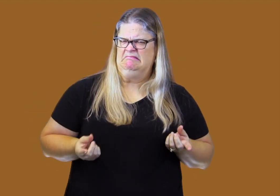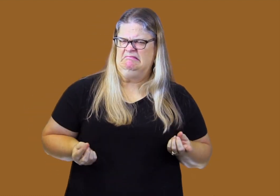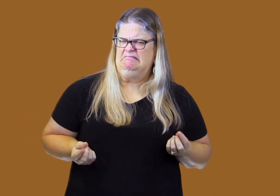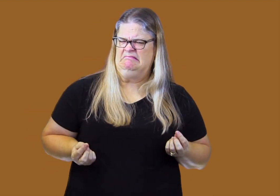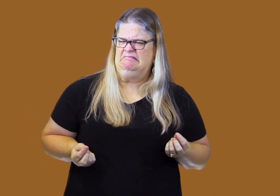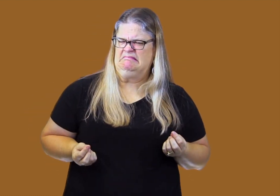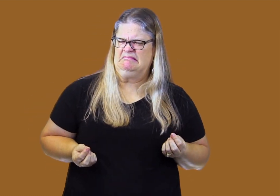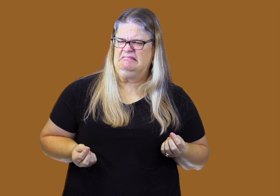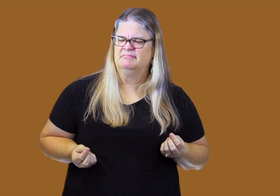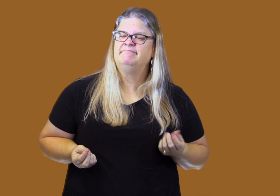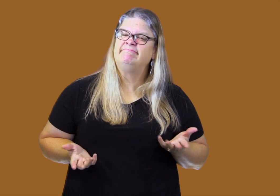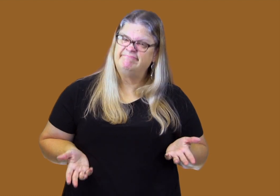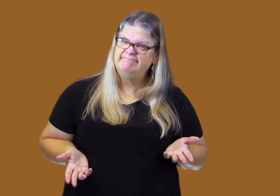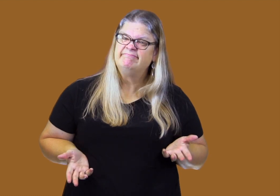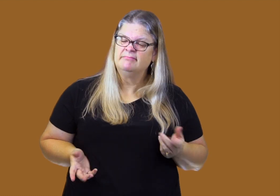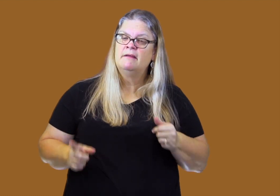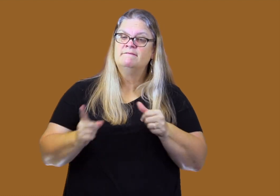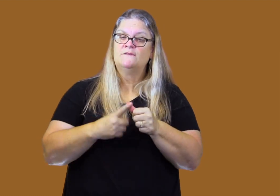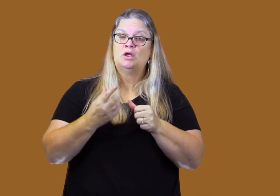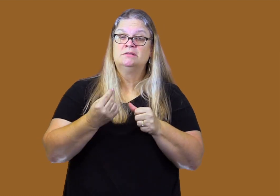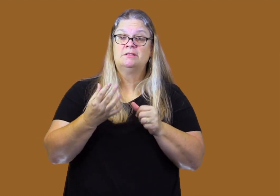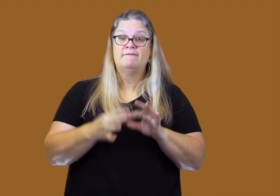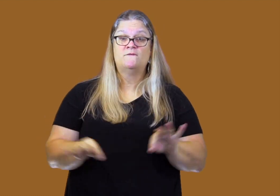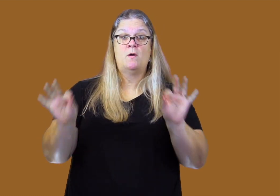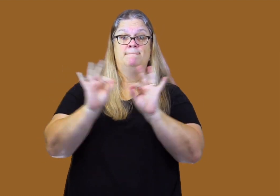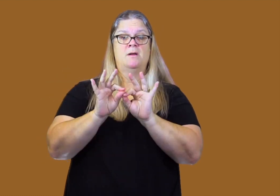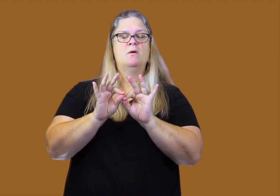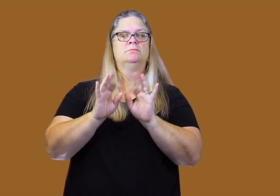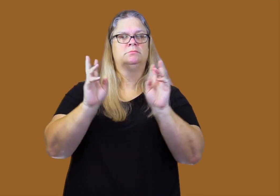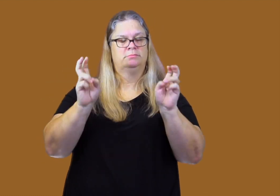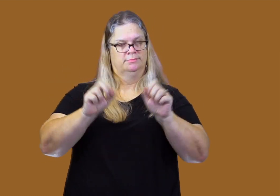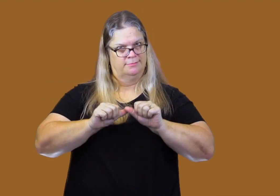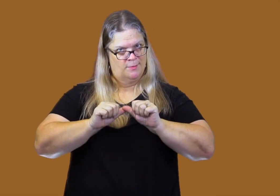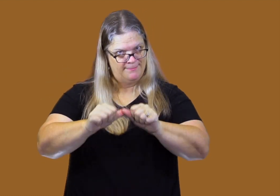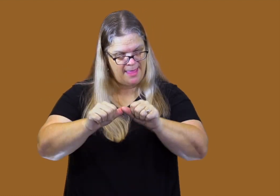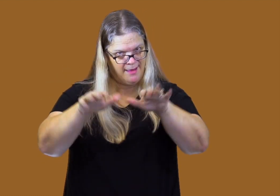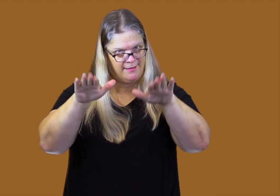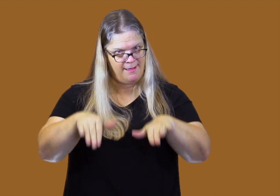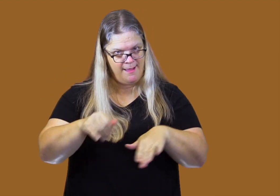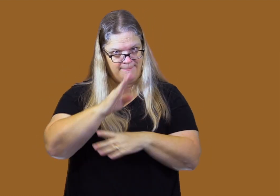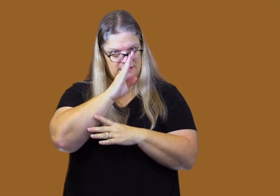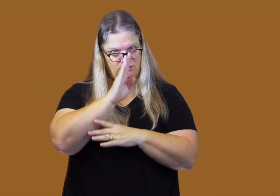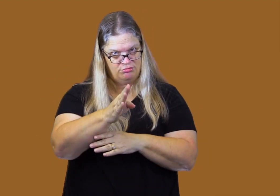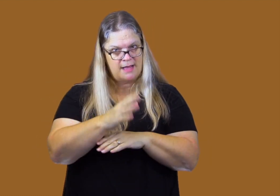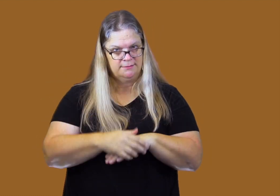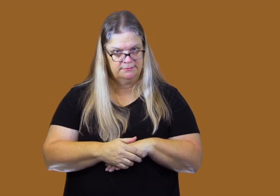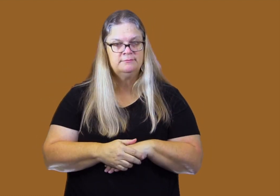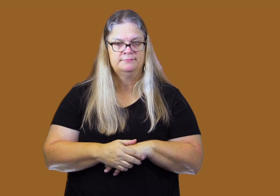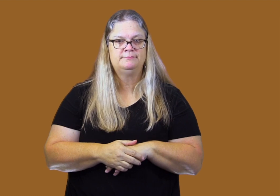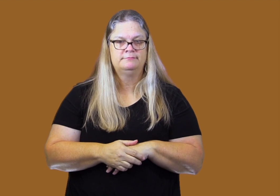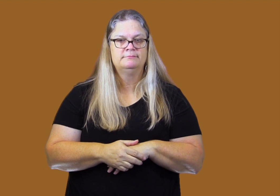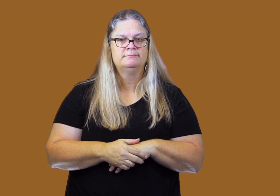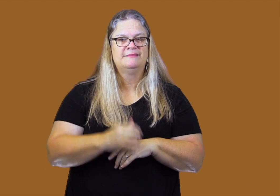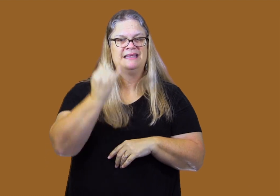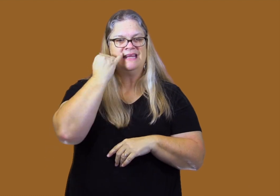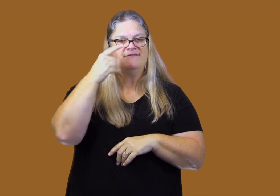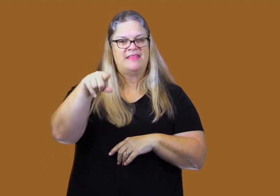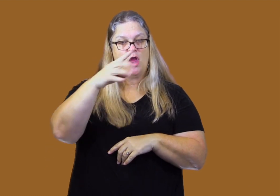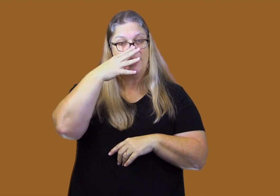What do we do in those situations? First and foremost, remain a calm and direct manner.